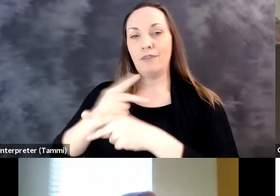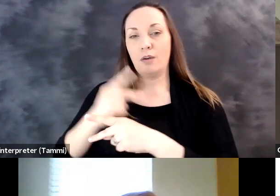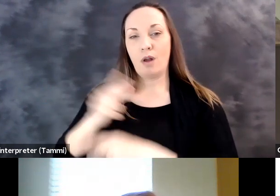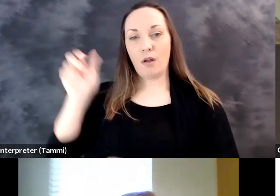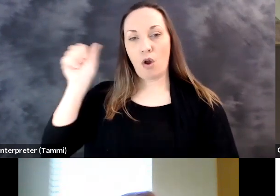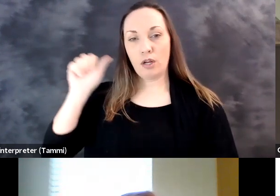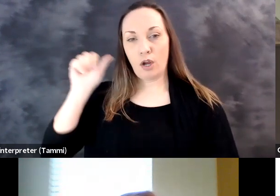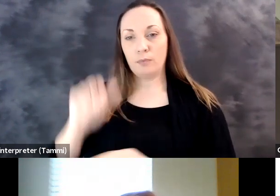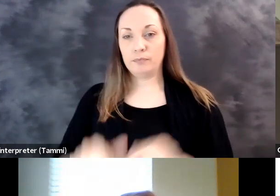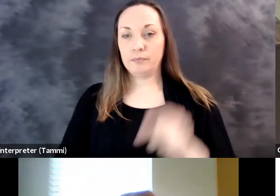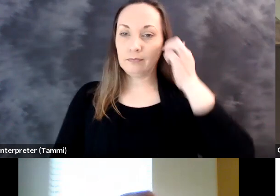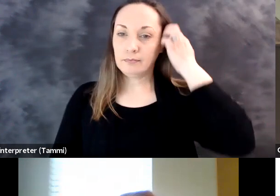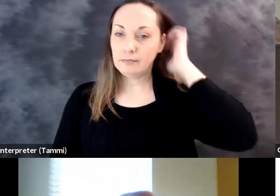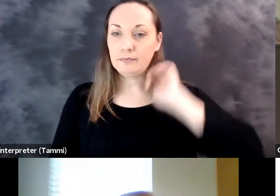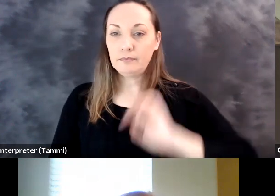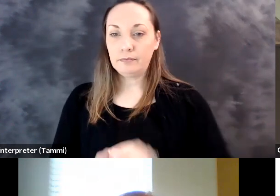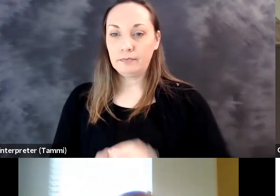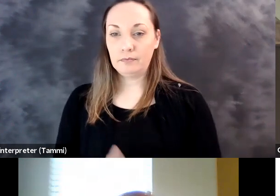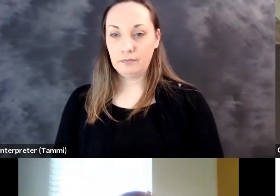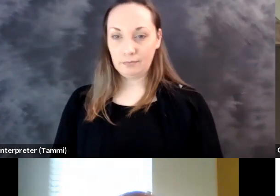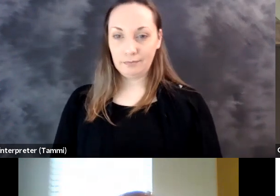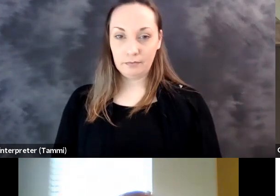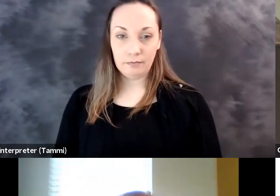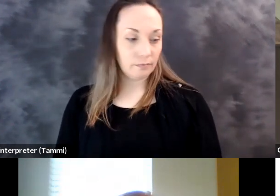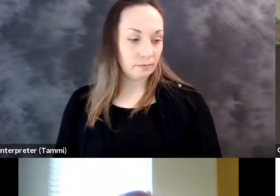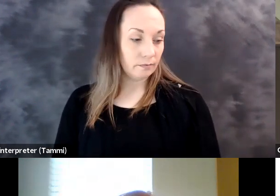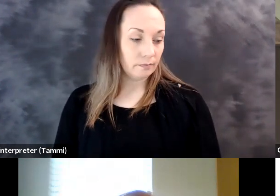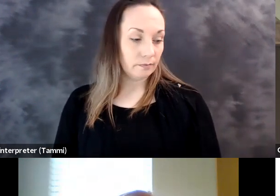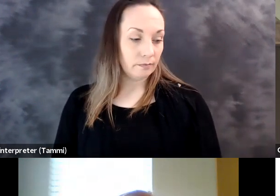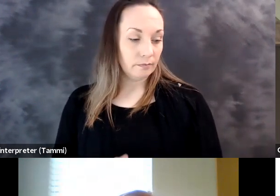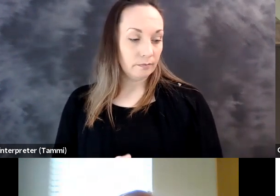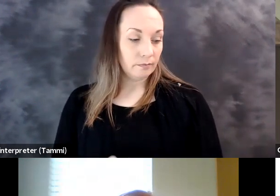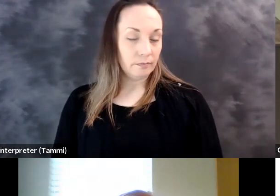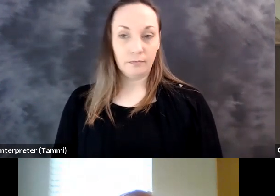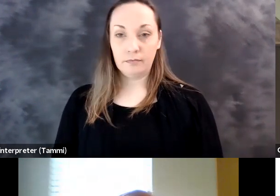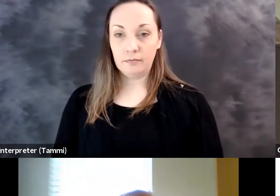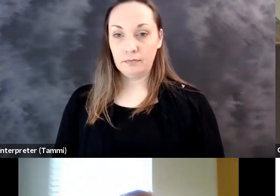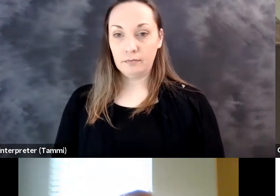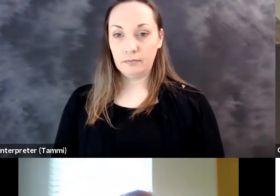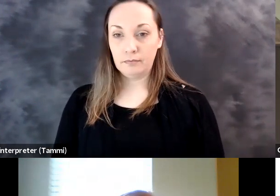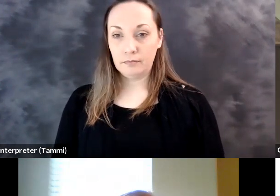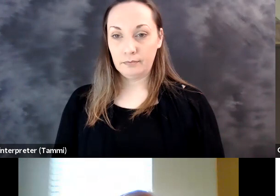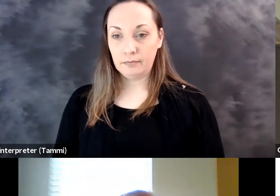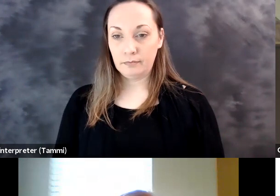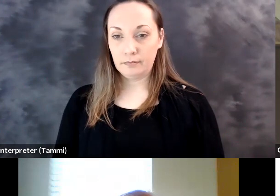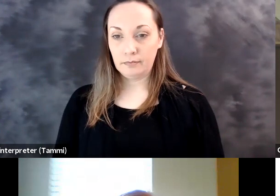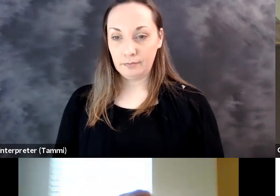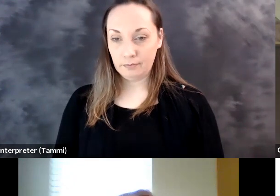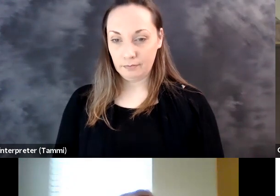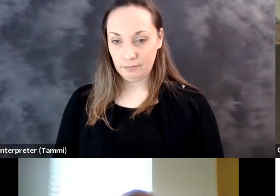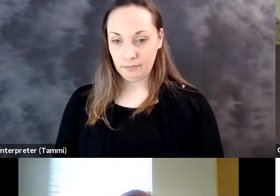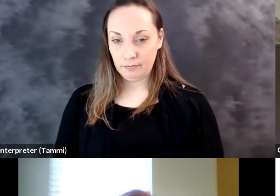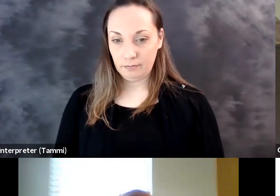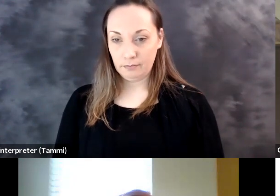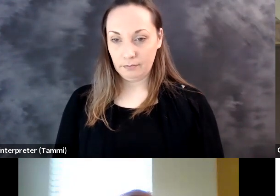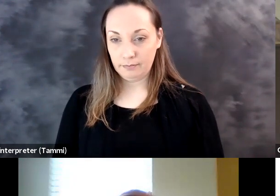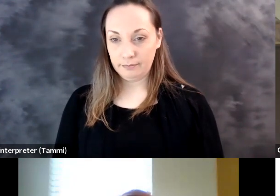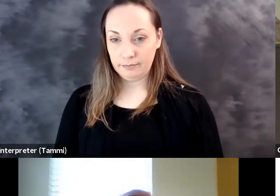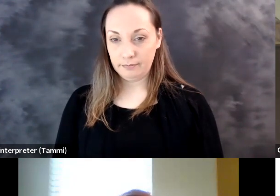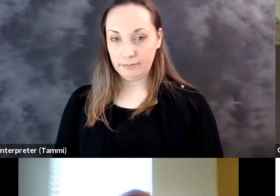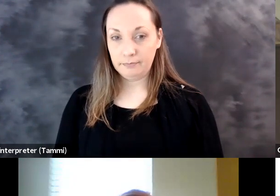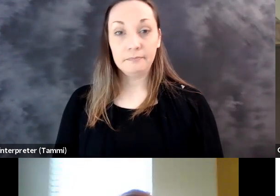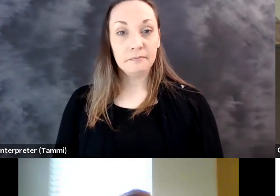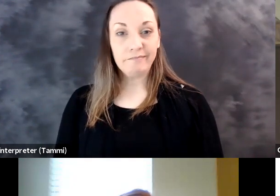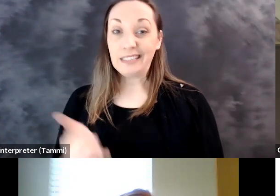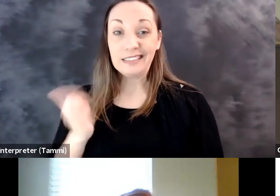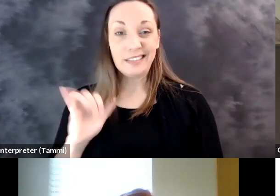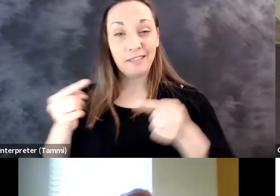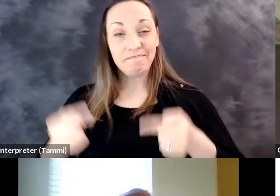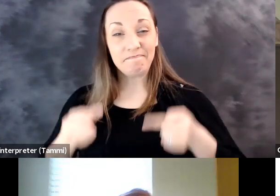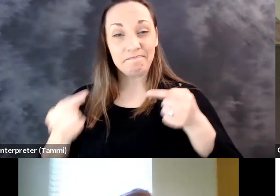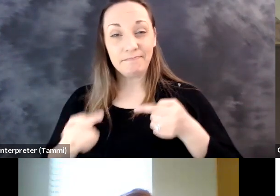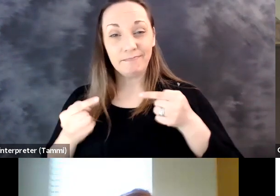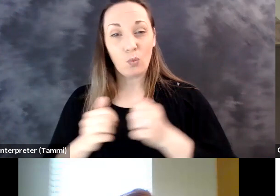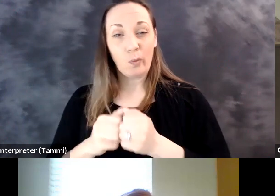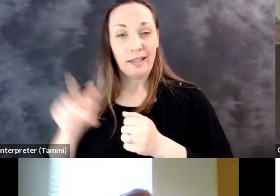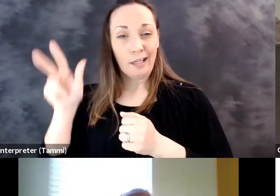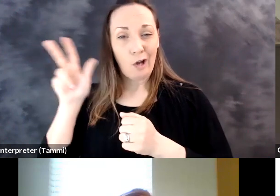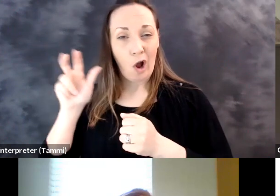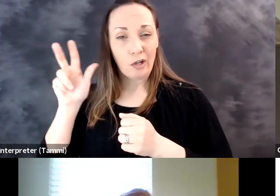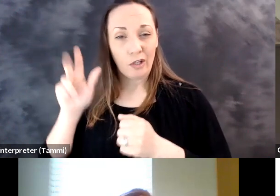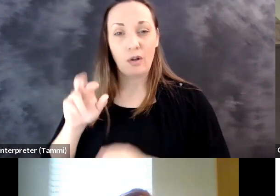Maria is getting her audio.